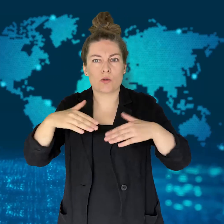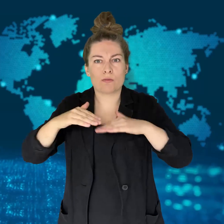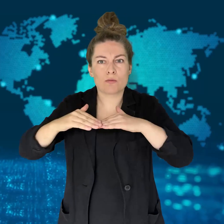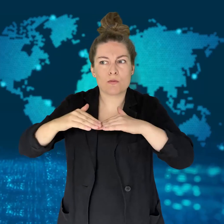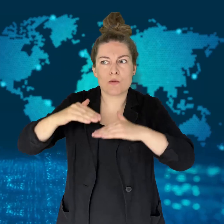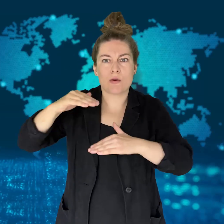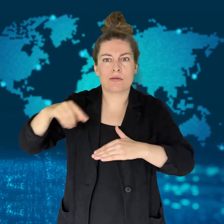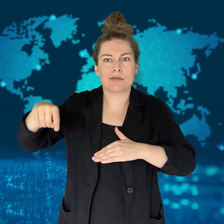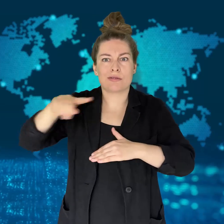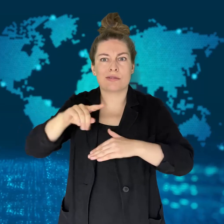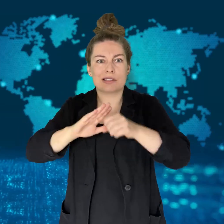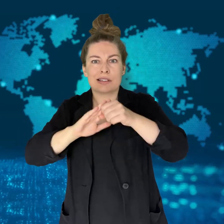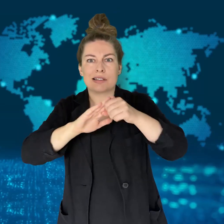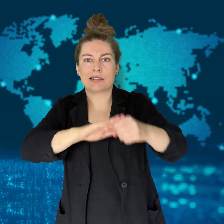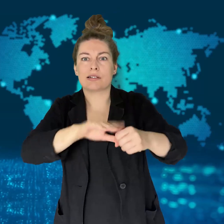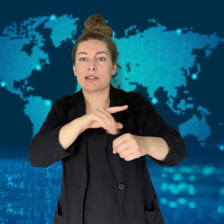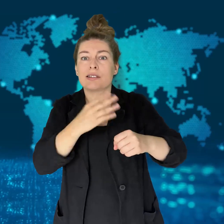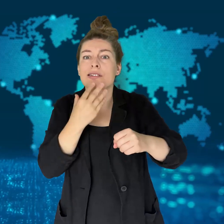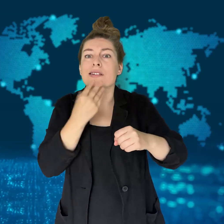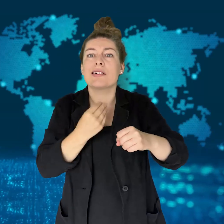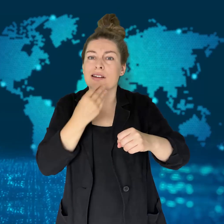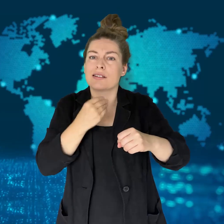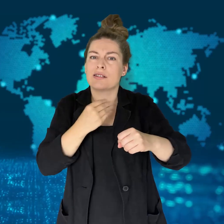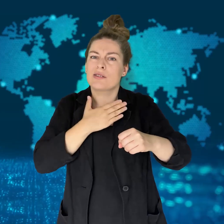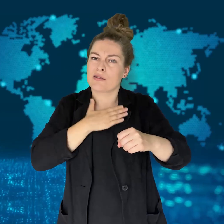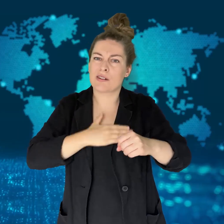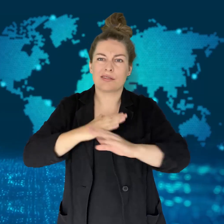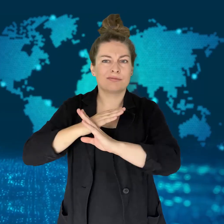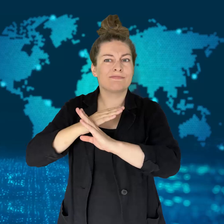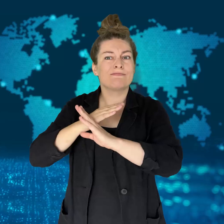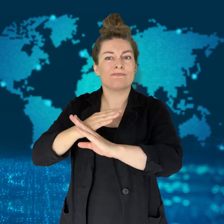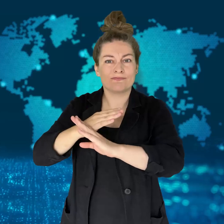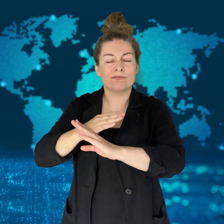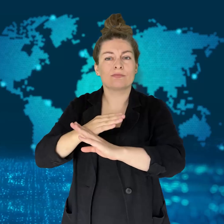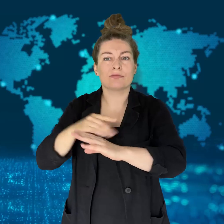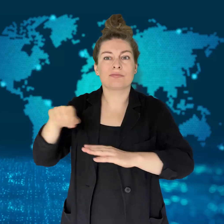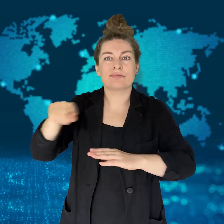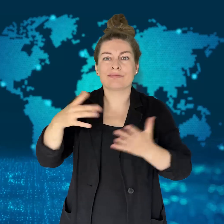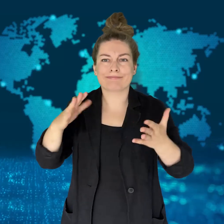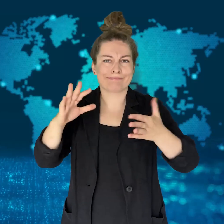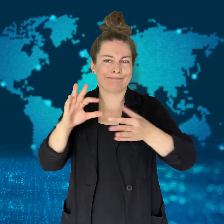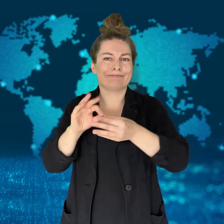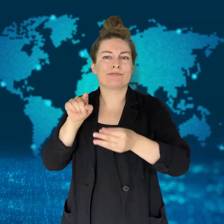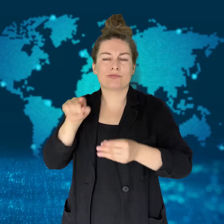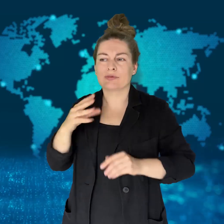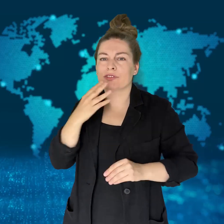It is a part of the government's attempt to deal with